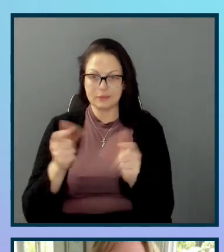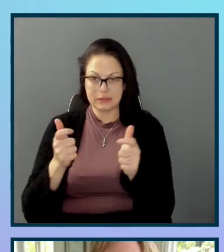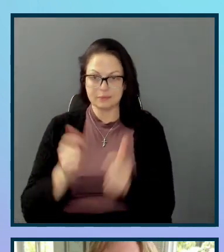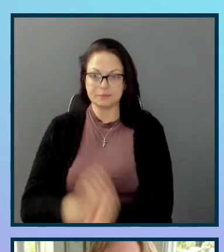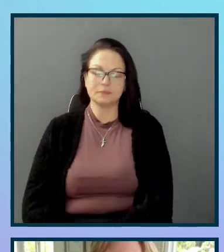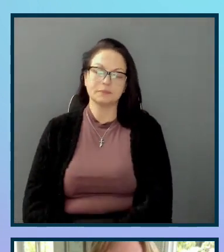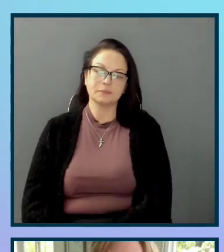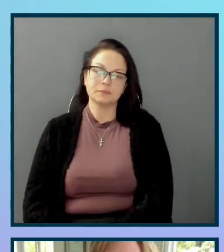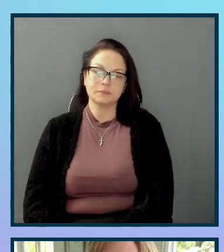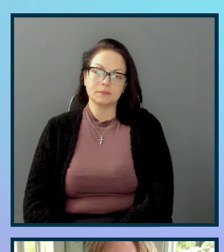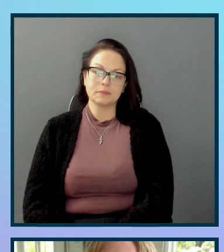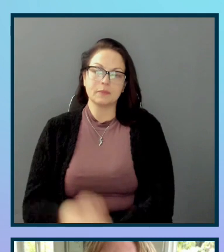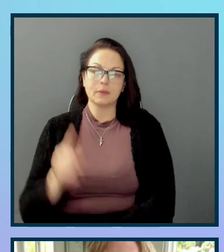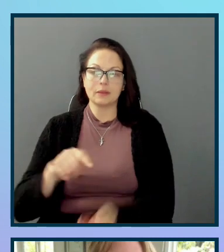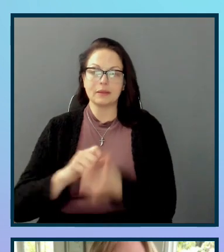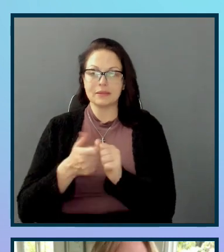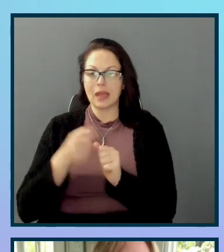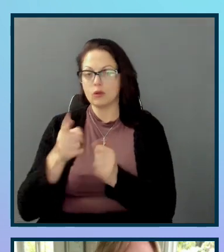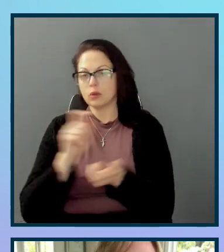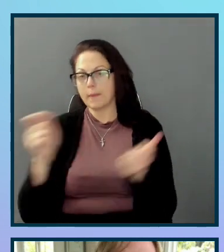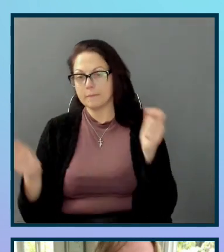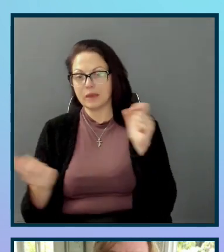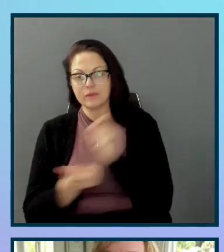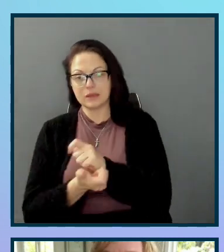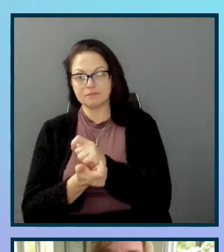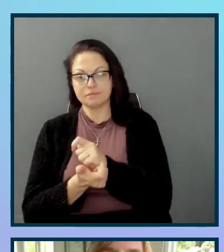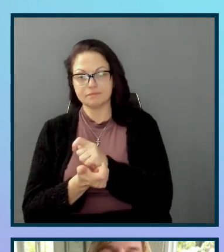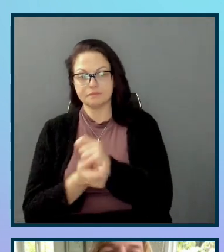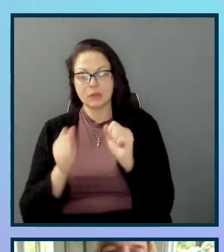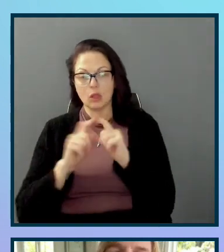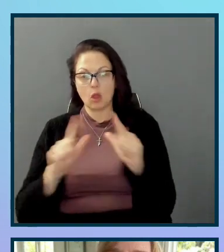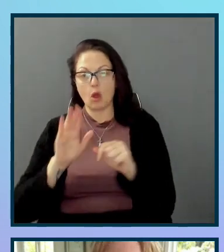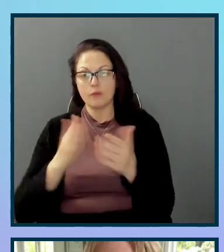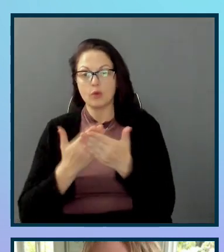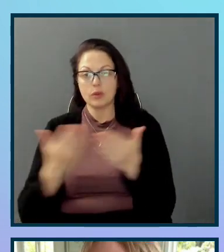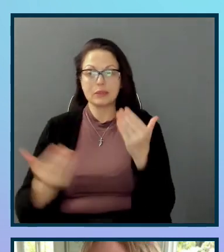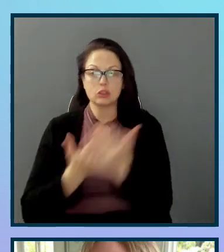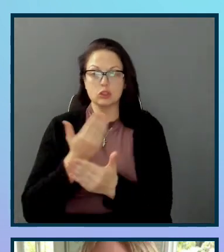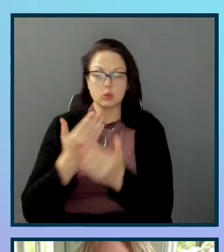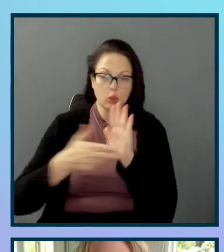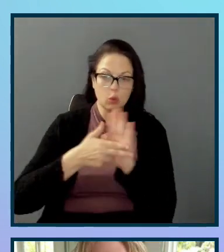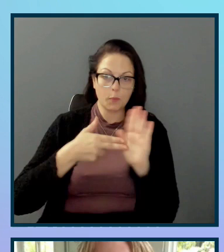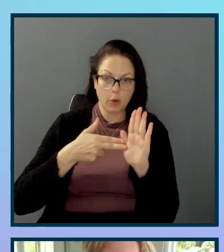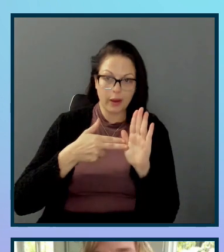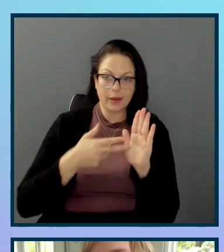This is how you can quickly pivot an entire collection of all of your stuff to a new brand. If the creative director changes their mind